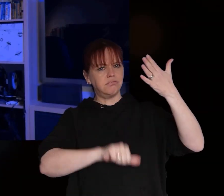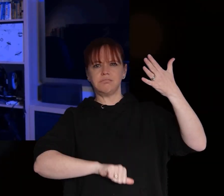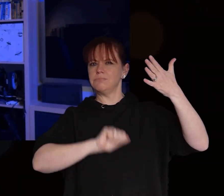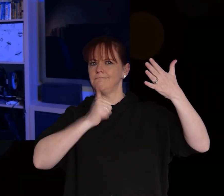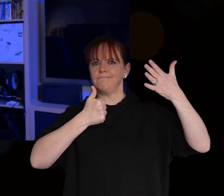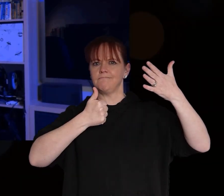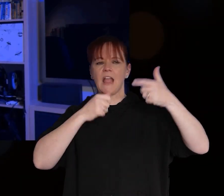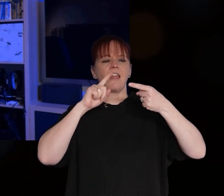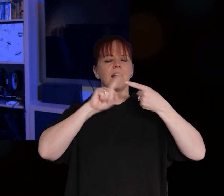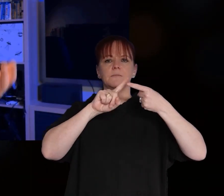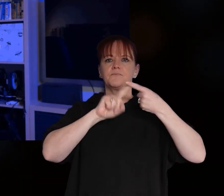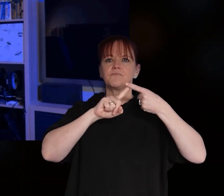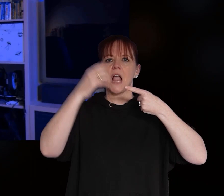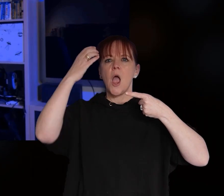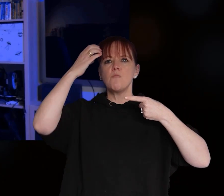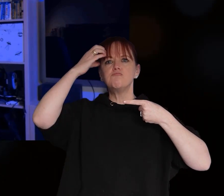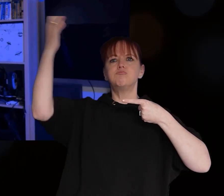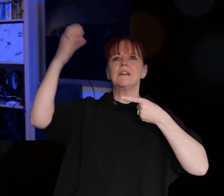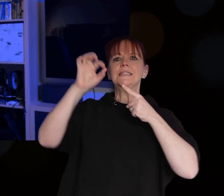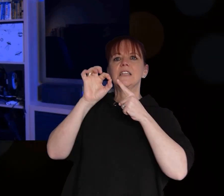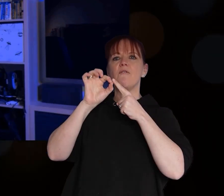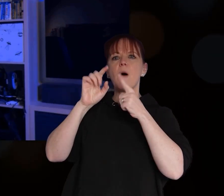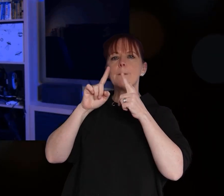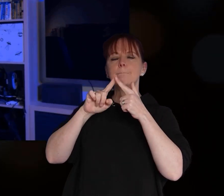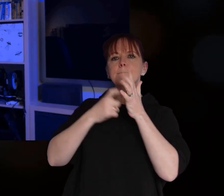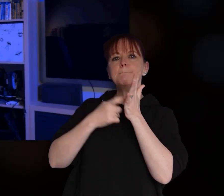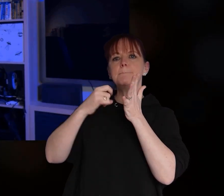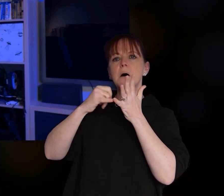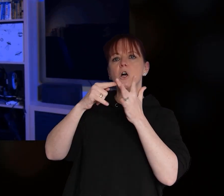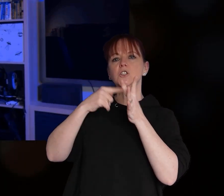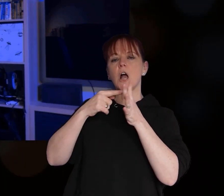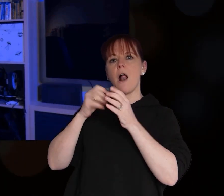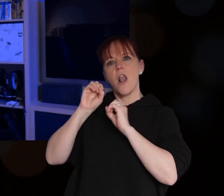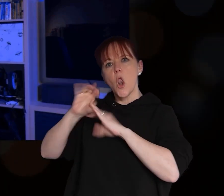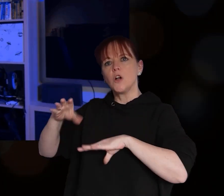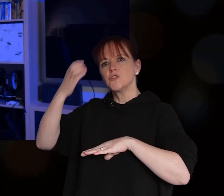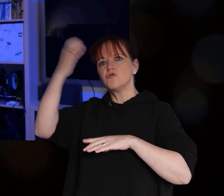They are... Prince of Persia: The Lost Crown, Star Wars Outlaws,